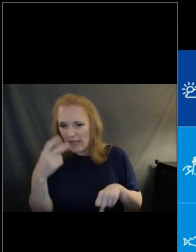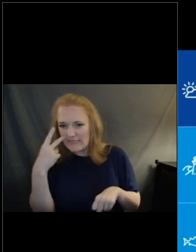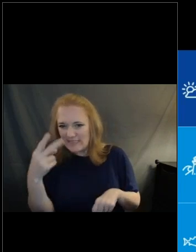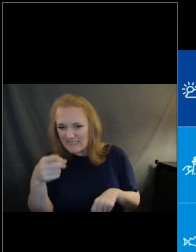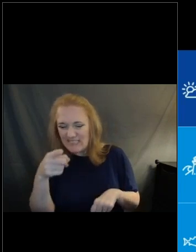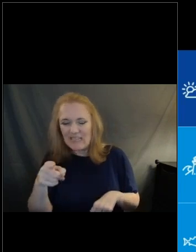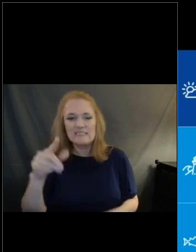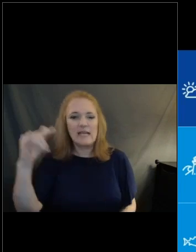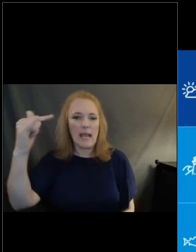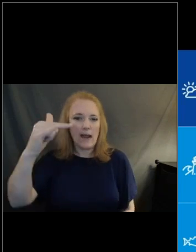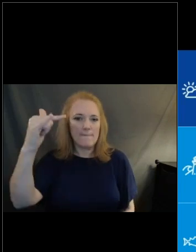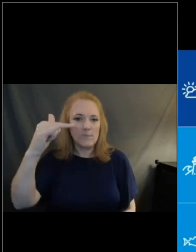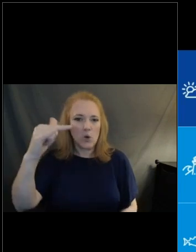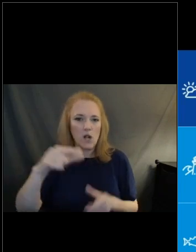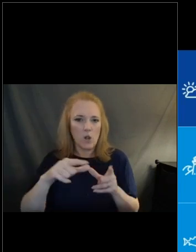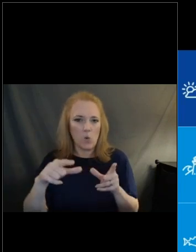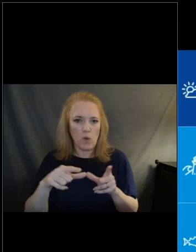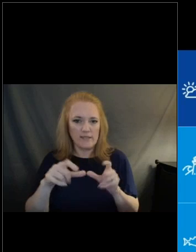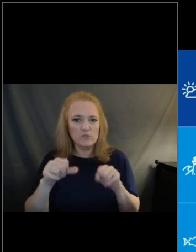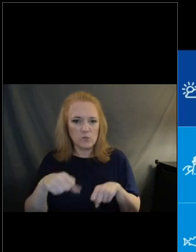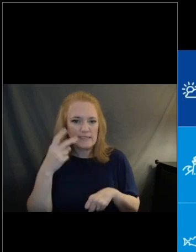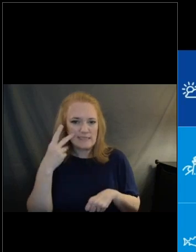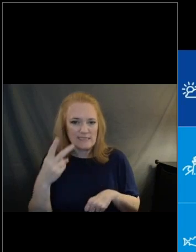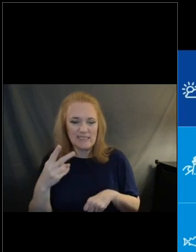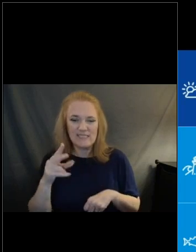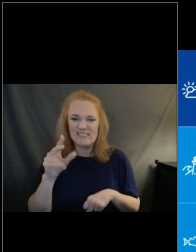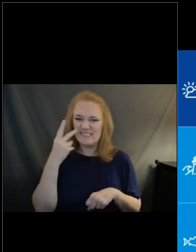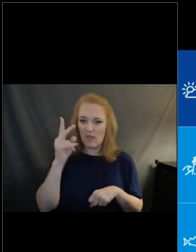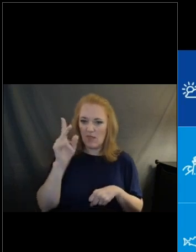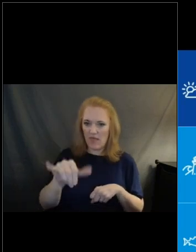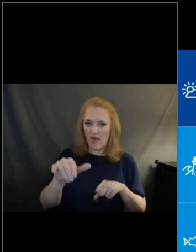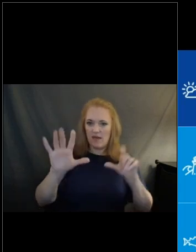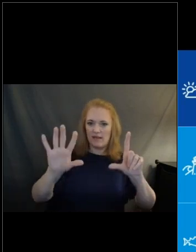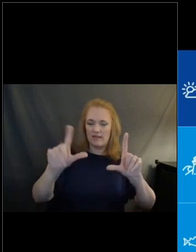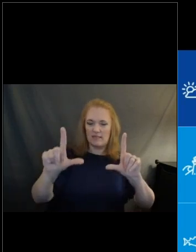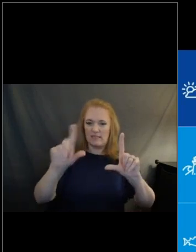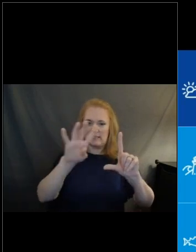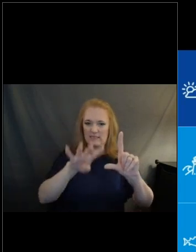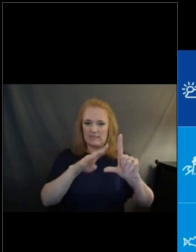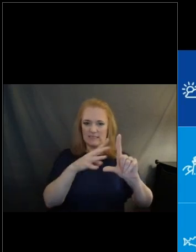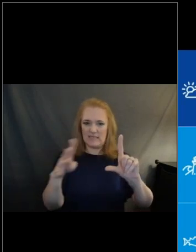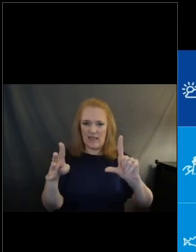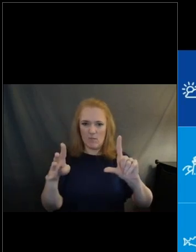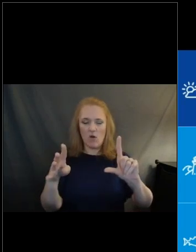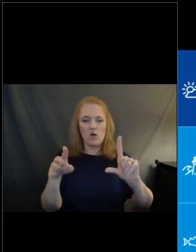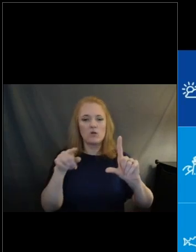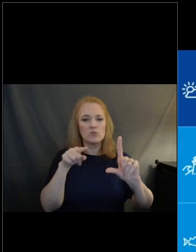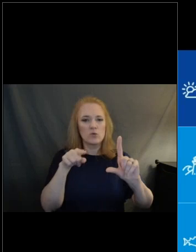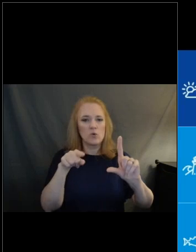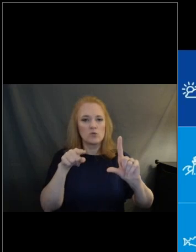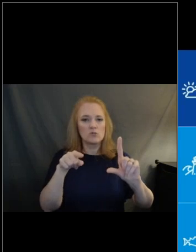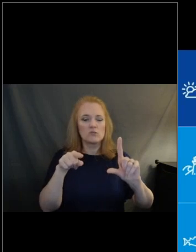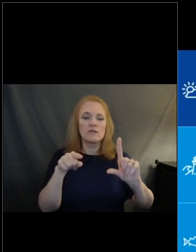on one of those, the next table will come up showing you the probabilistic output, so what's